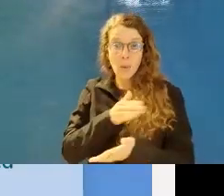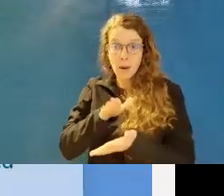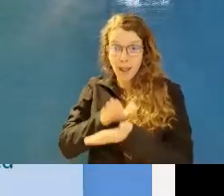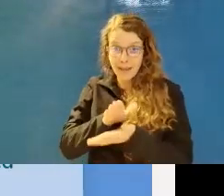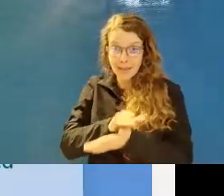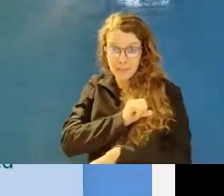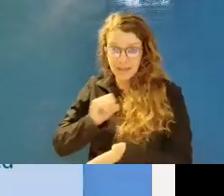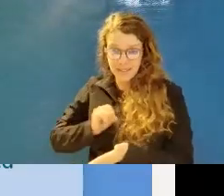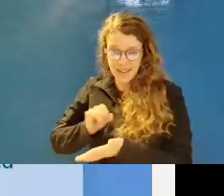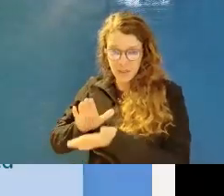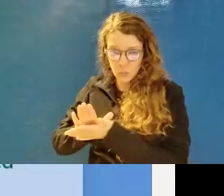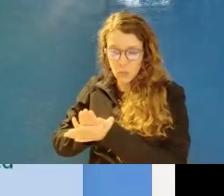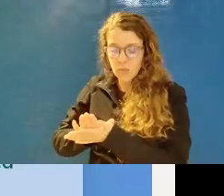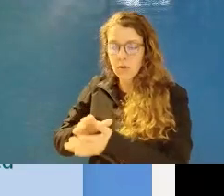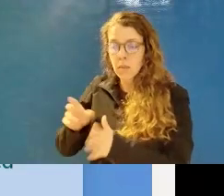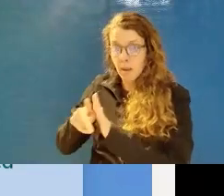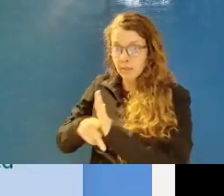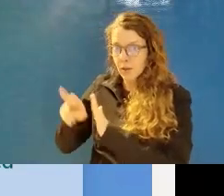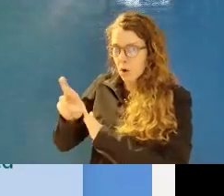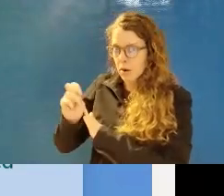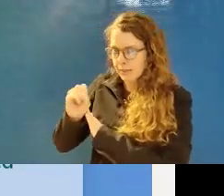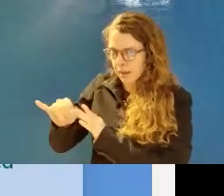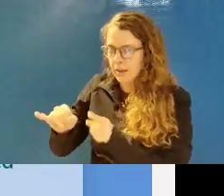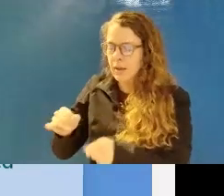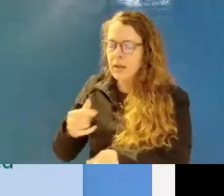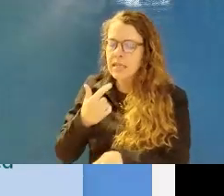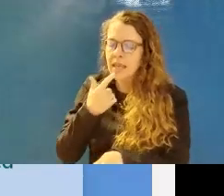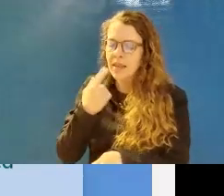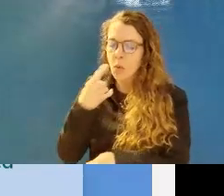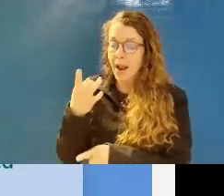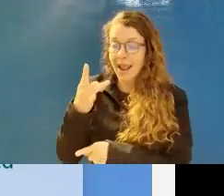policy on RSI, is that, for an 18 week course,